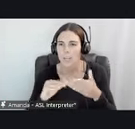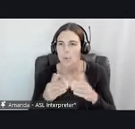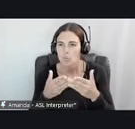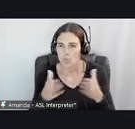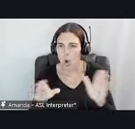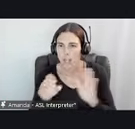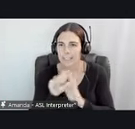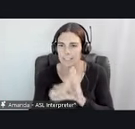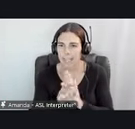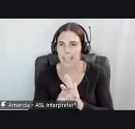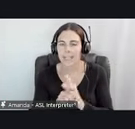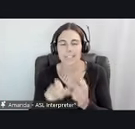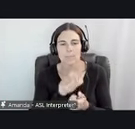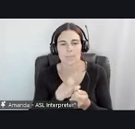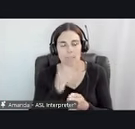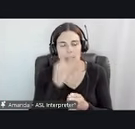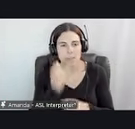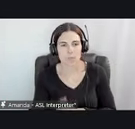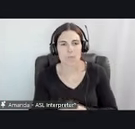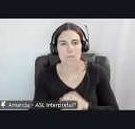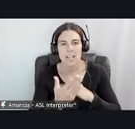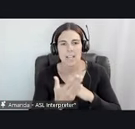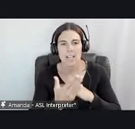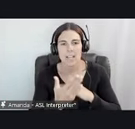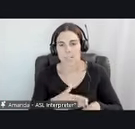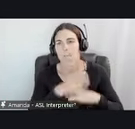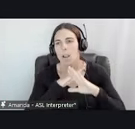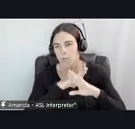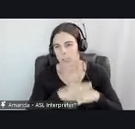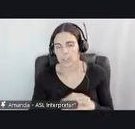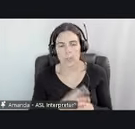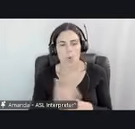those that have faced barriers to care. We're especially proud of the work our organization